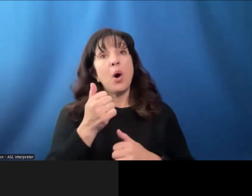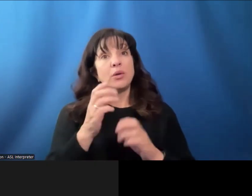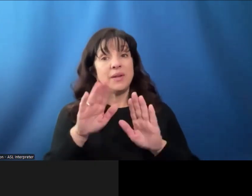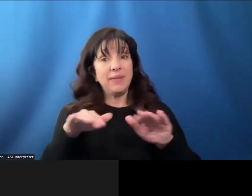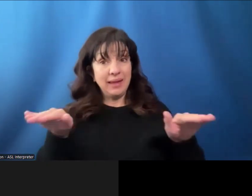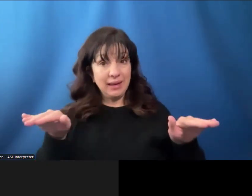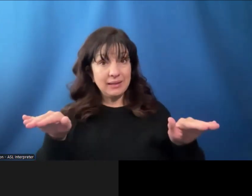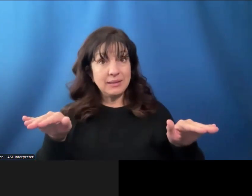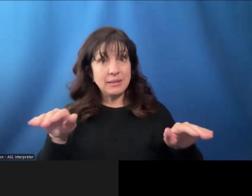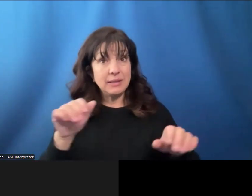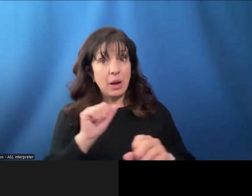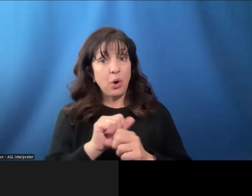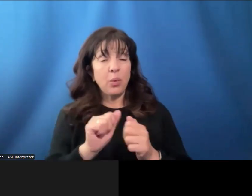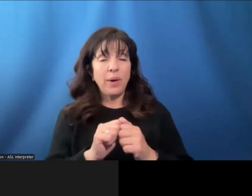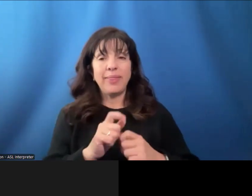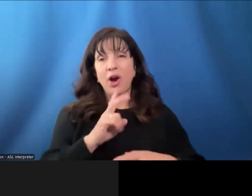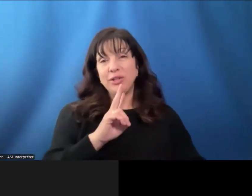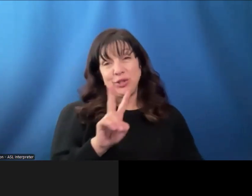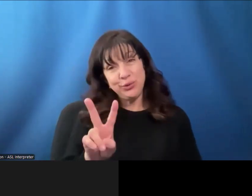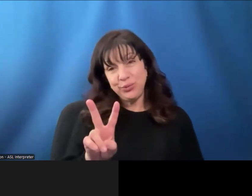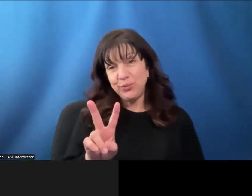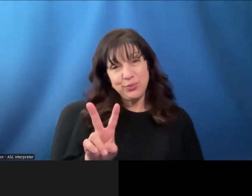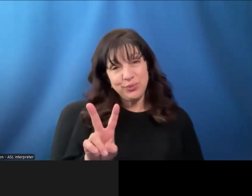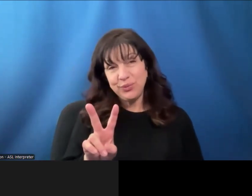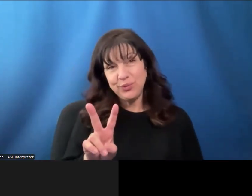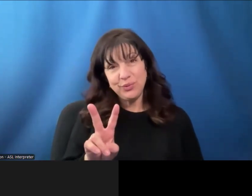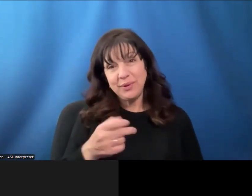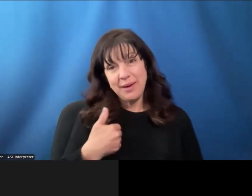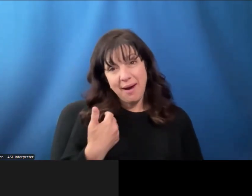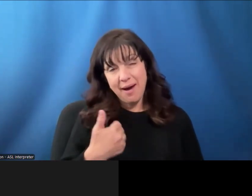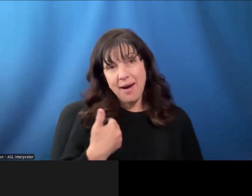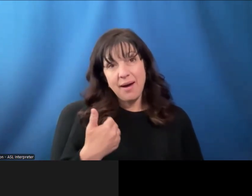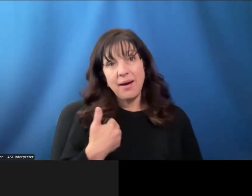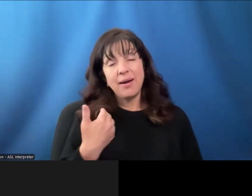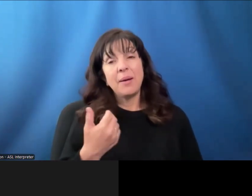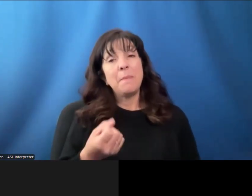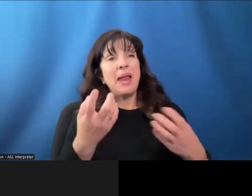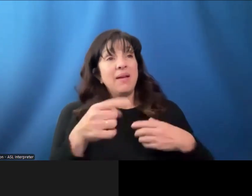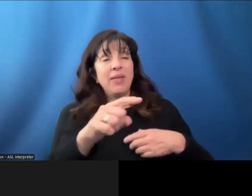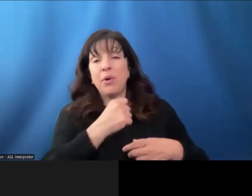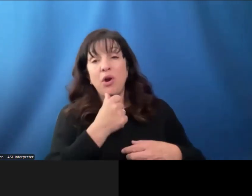with are, like two years old. A lot of them are nonverbal. One